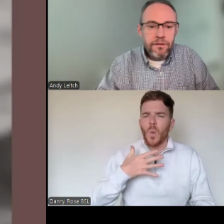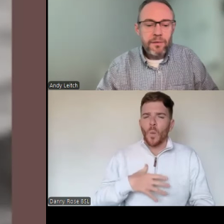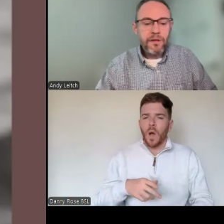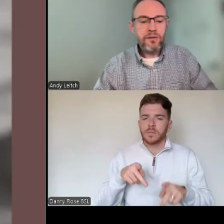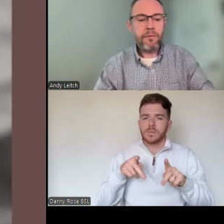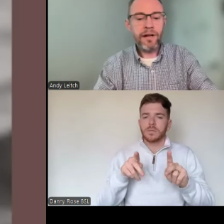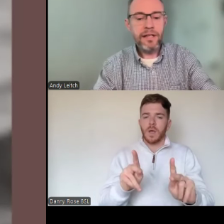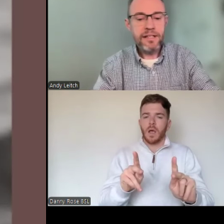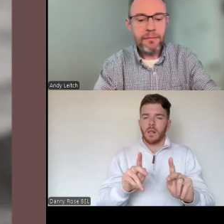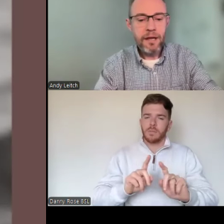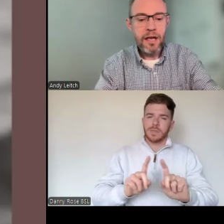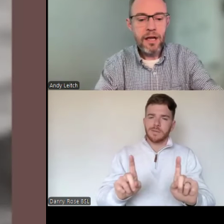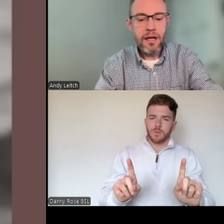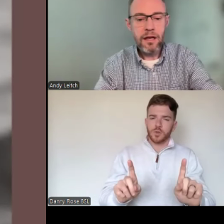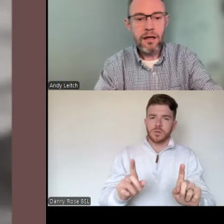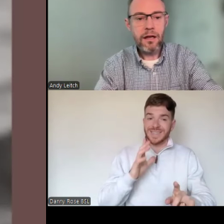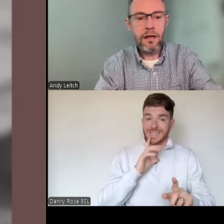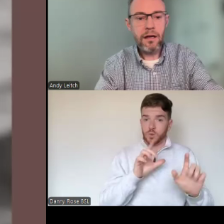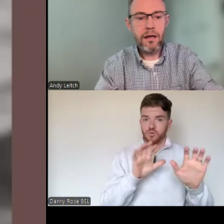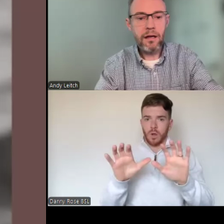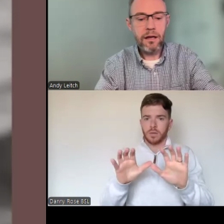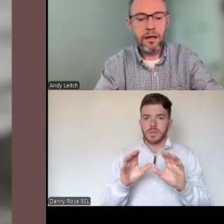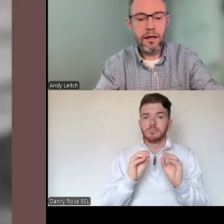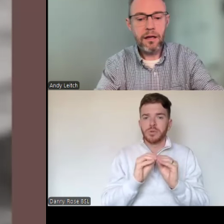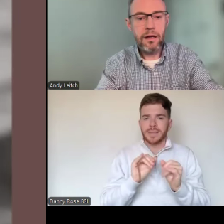Obviously we need to write Brandy Snap in here.